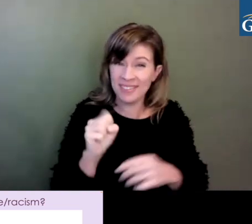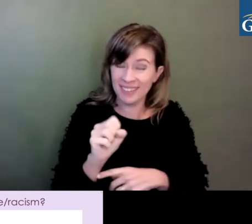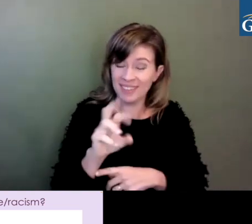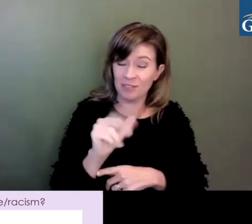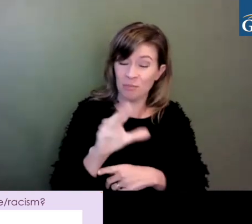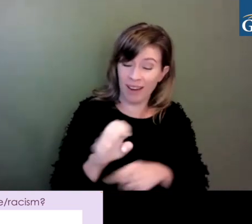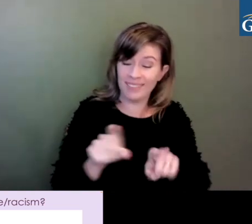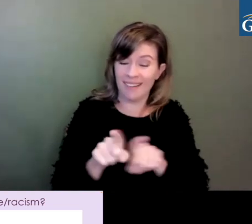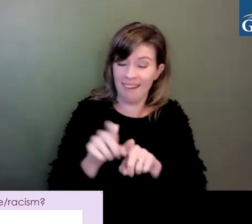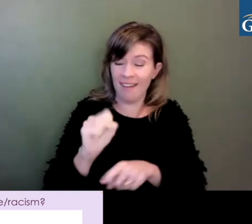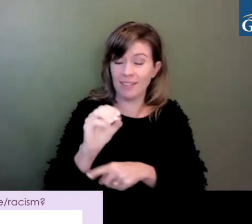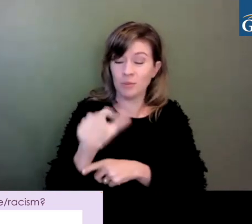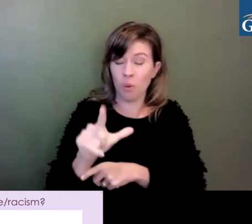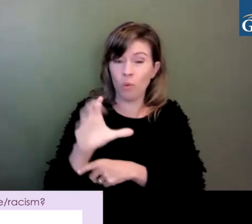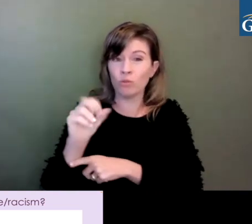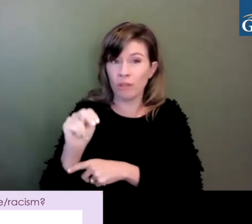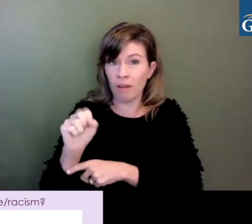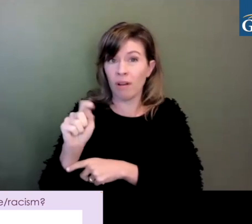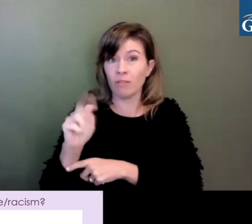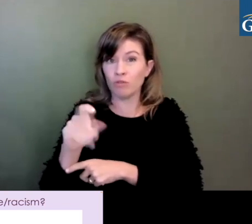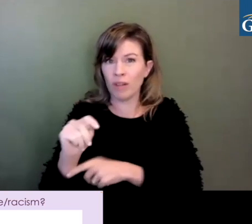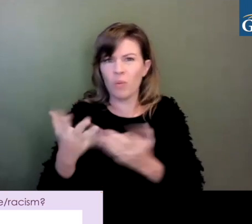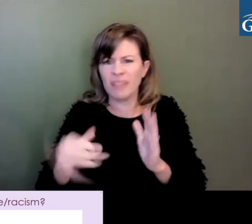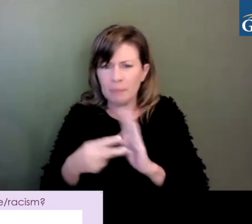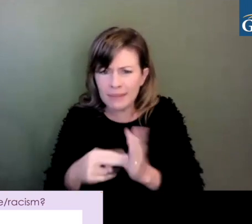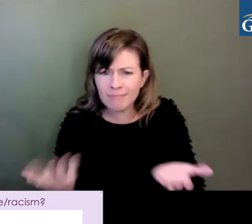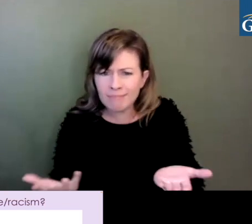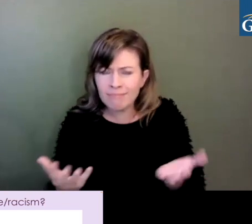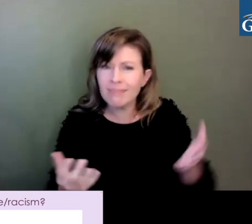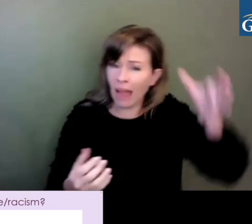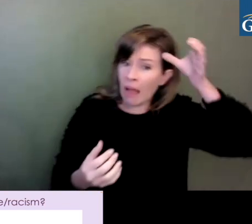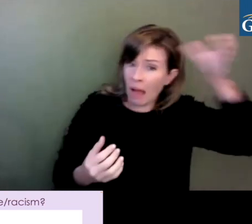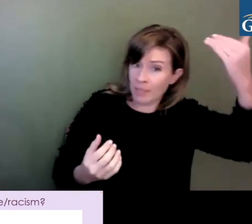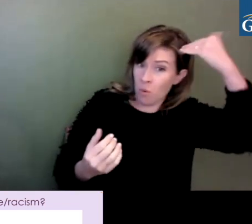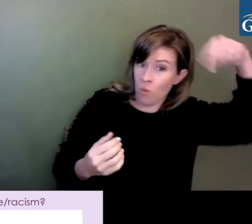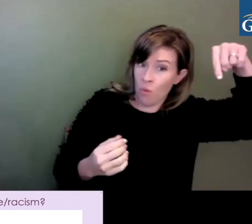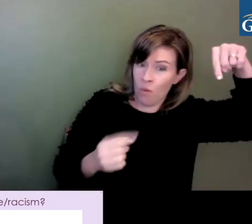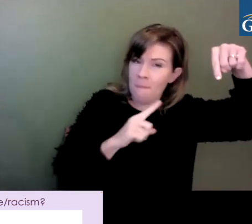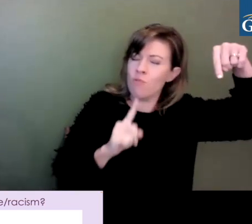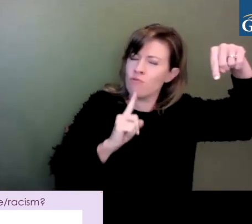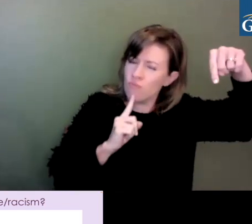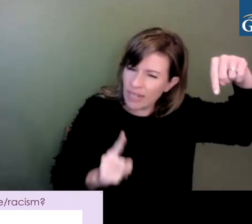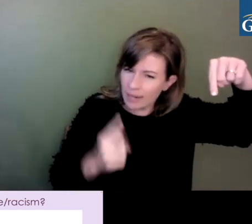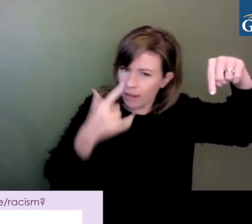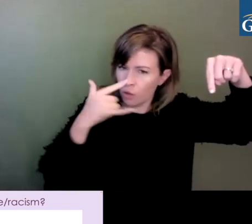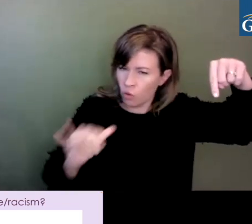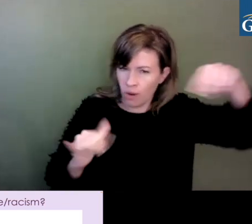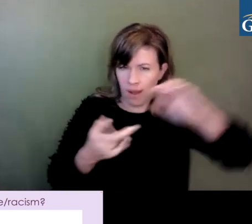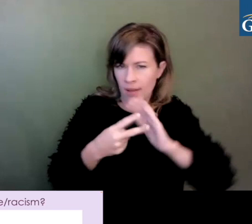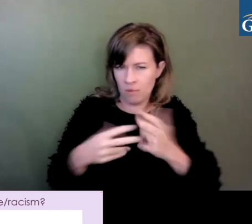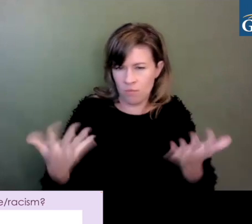clear. We know race is a social construct. But we don't really know what that means. So that leads to what I say are misreadings of race which can lead us toward kind of a